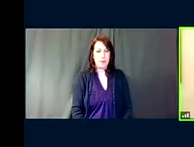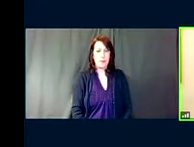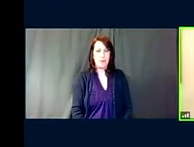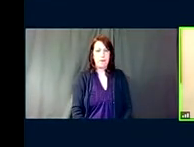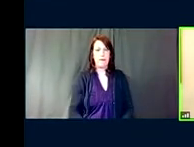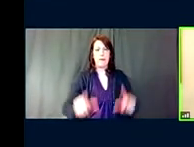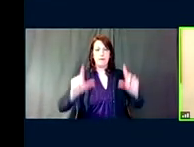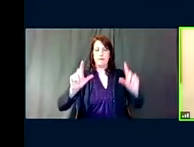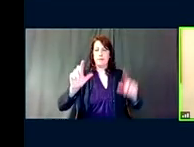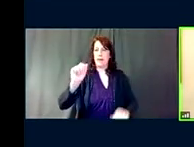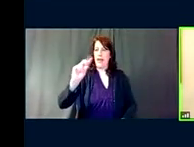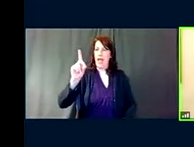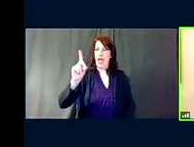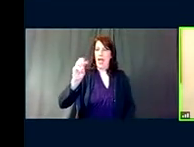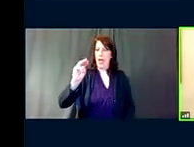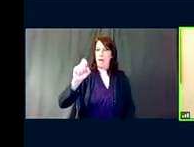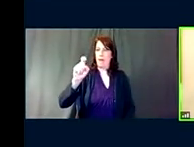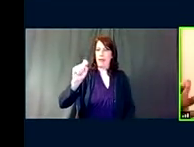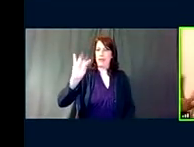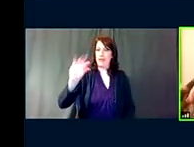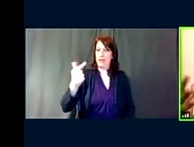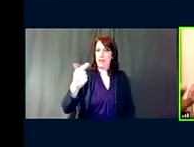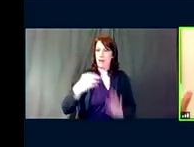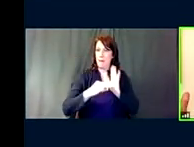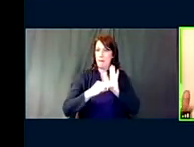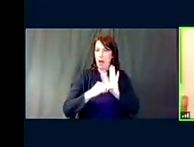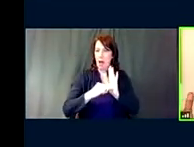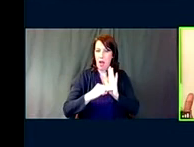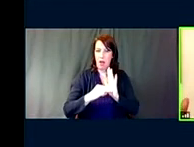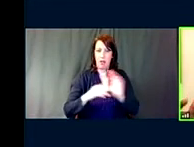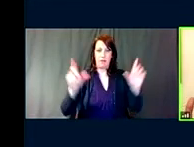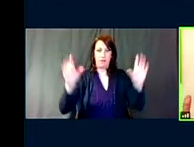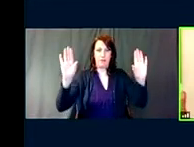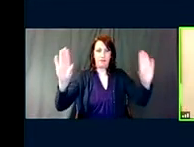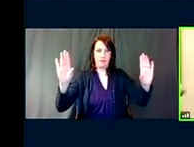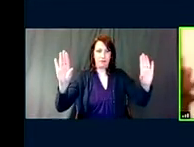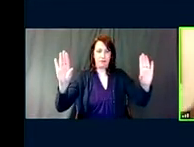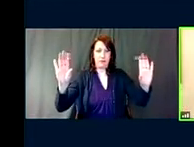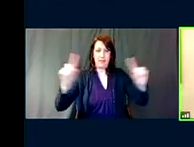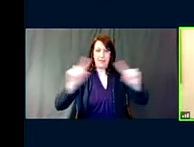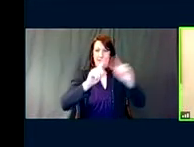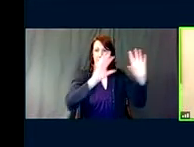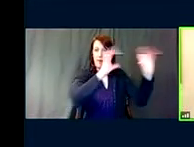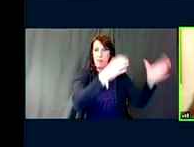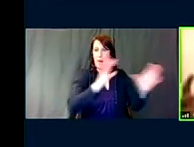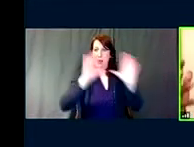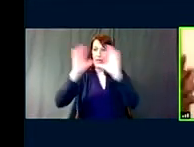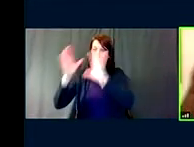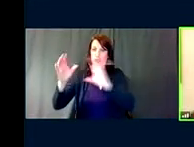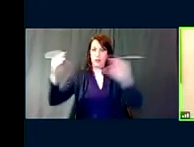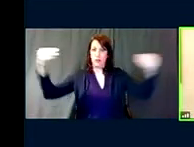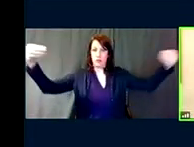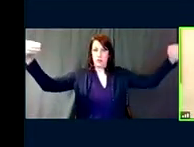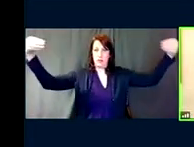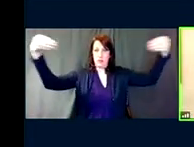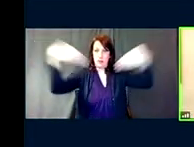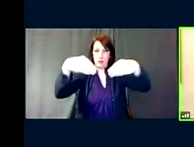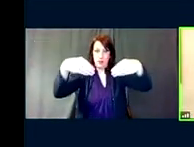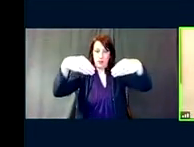NEXT SLIDE. SO, THIS IS JUST AN AD MIXING MODEL LOOKING AT TWO PUTATIVE